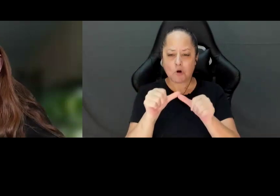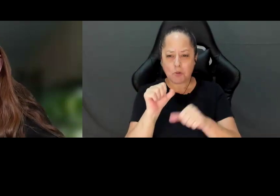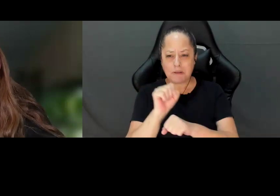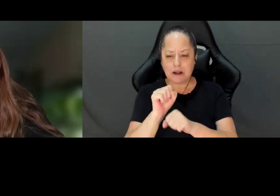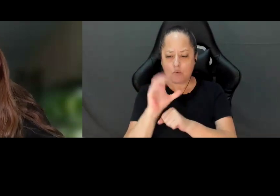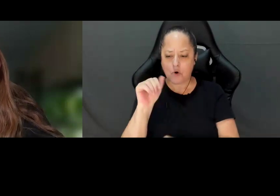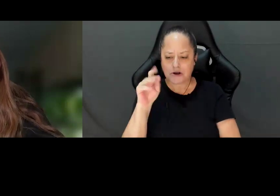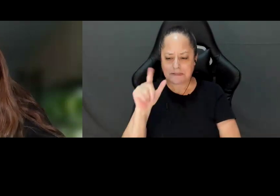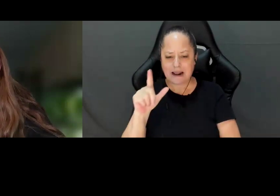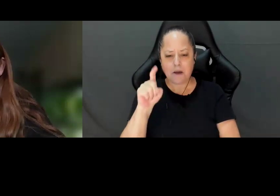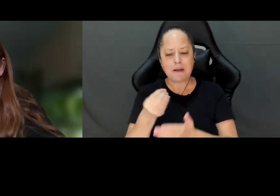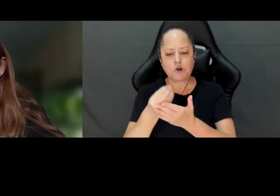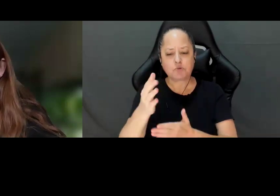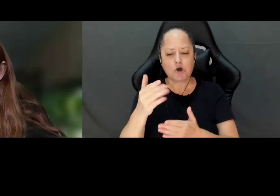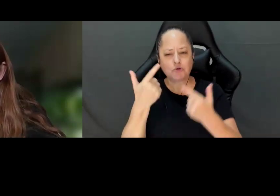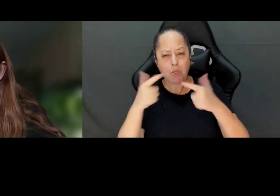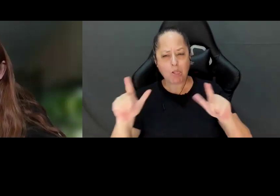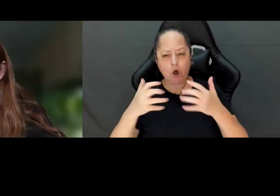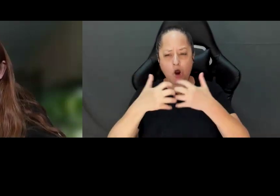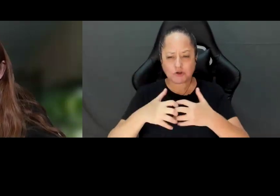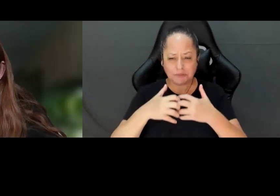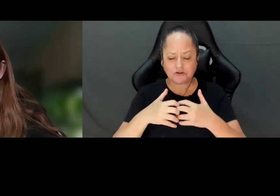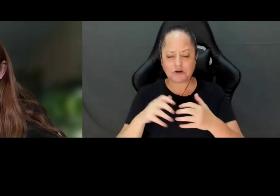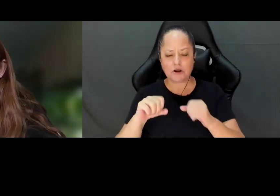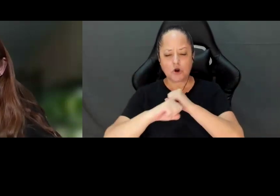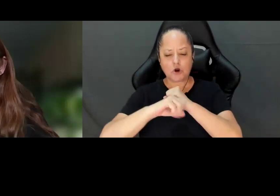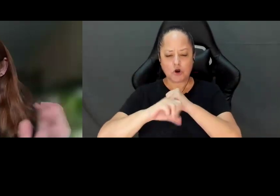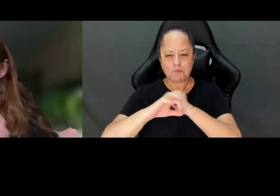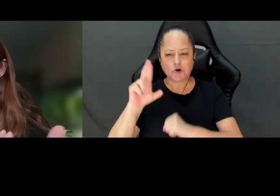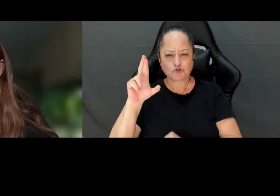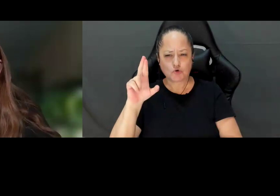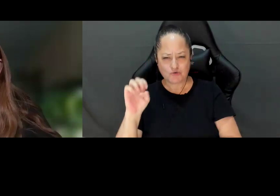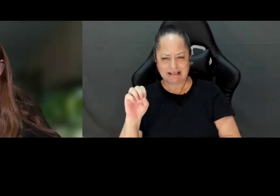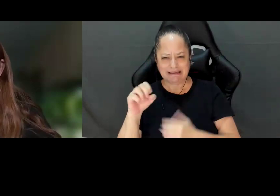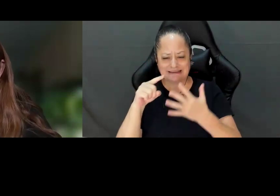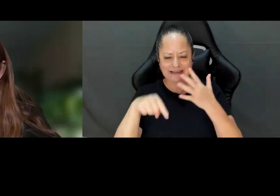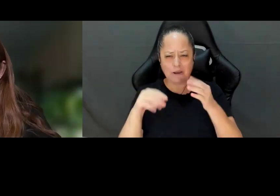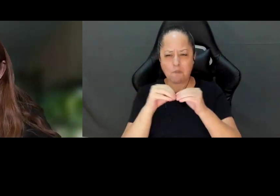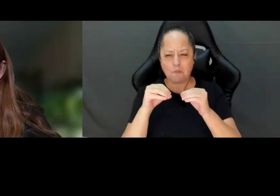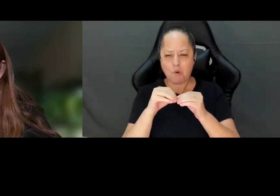purchase large machinery, commercial real estate, kind of those more classic loan use